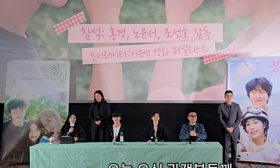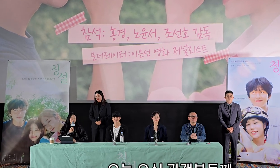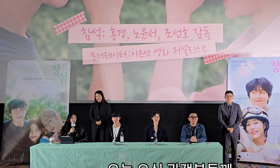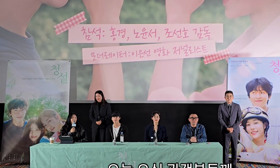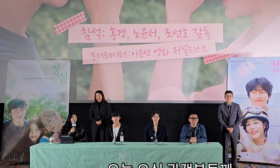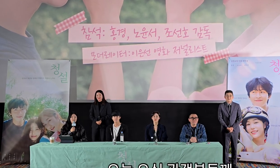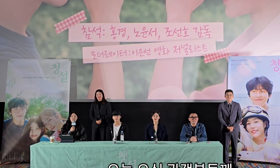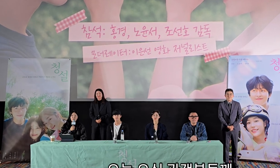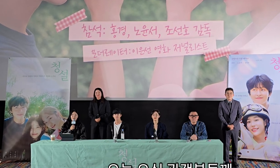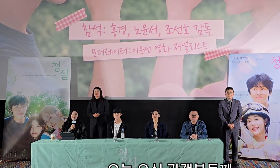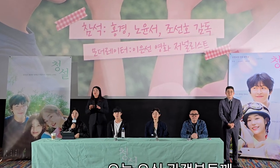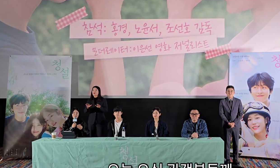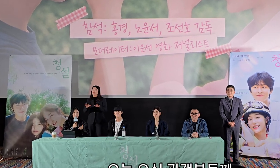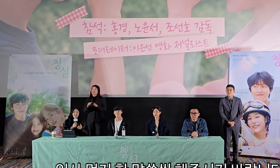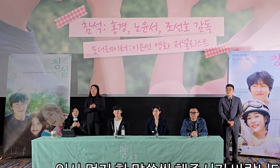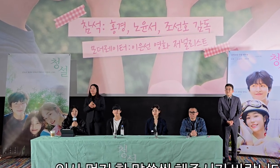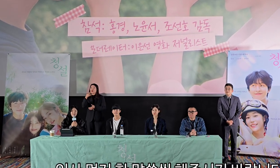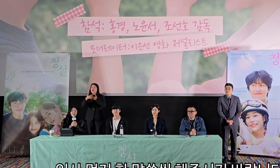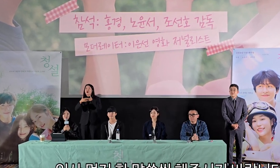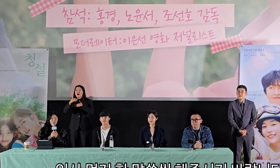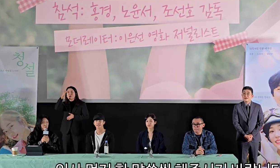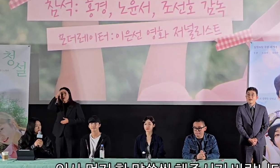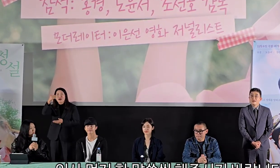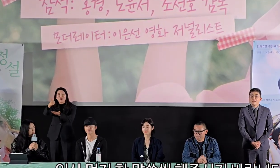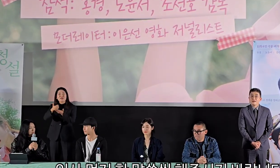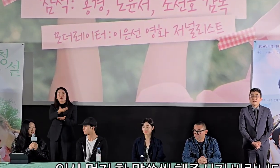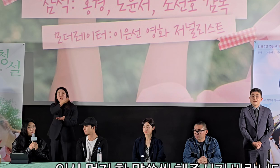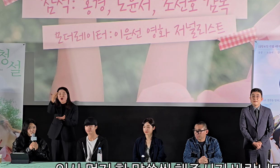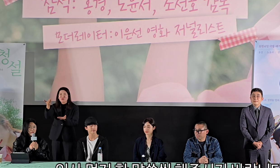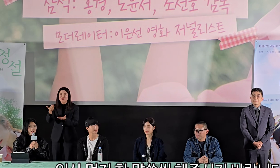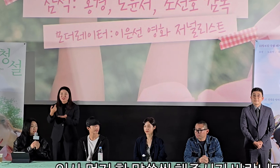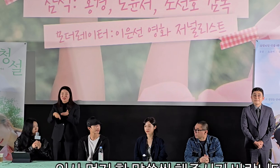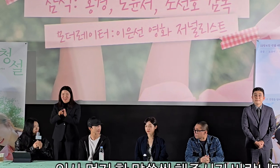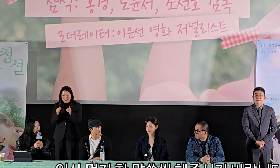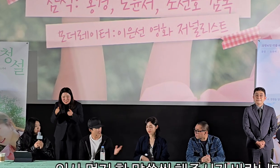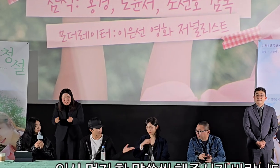Please say hello to the audience who came today.